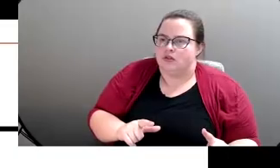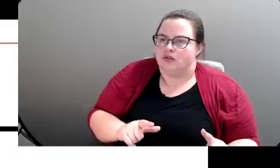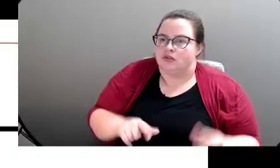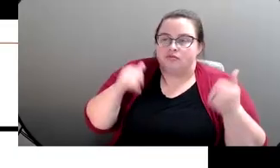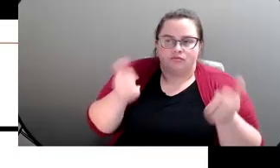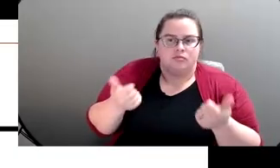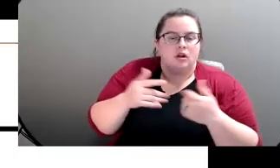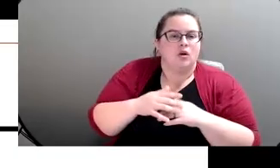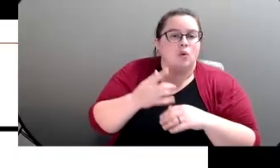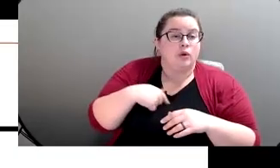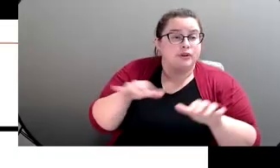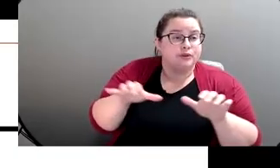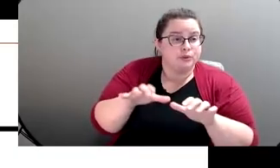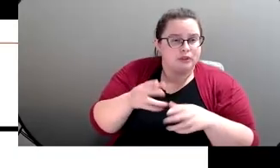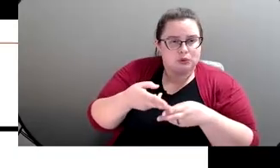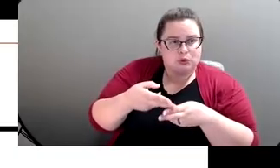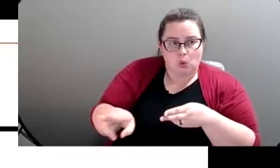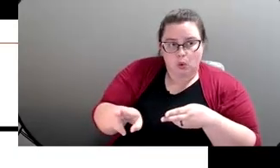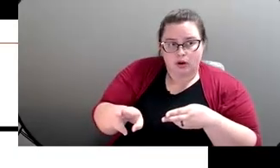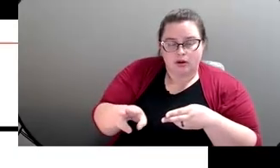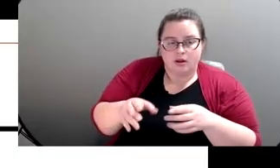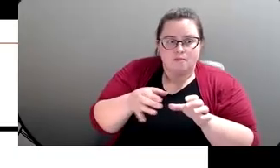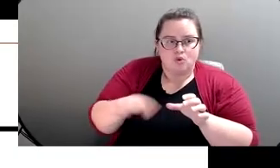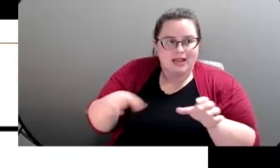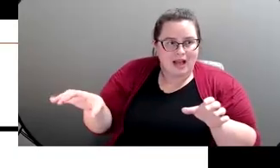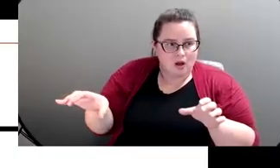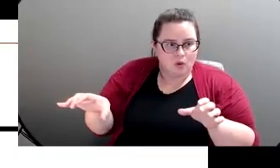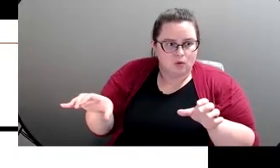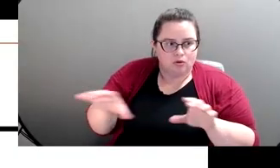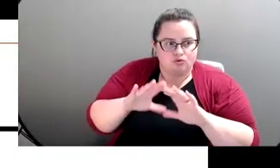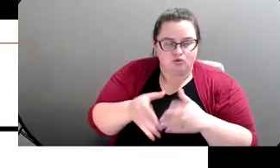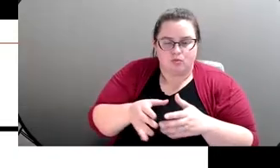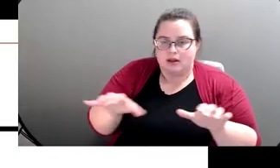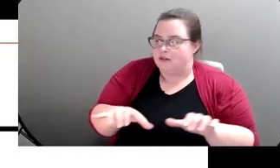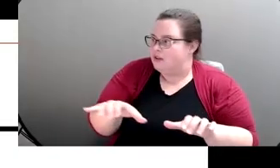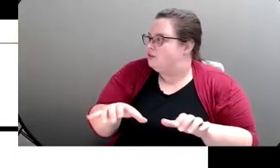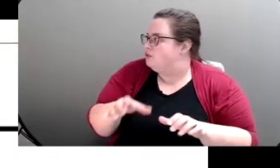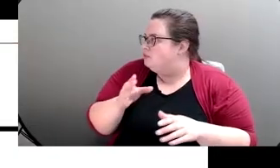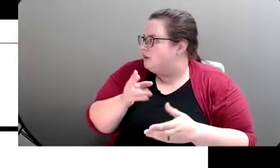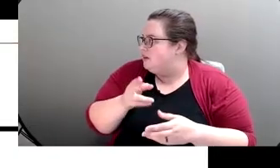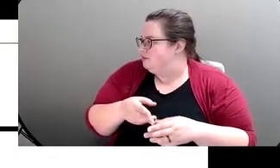We are going to do a short, breakout, group activity where we want you to,